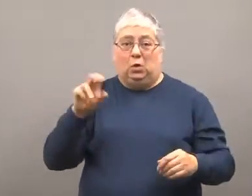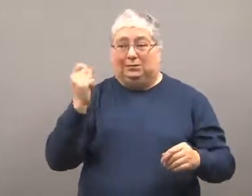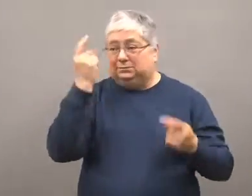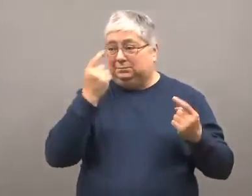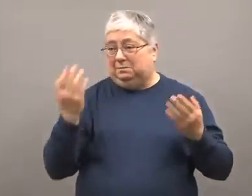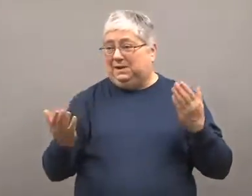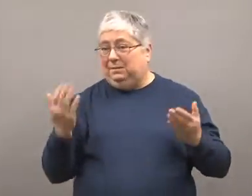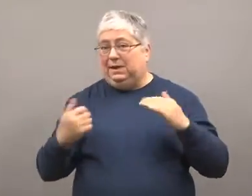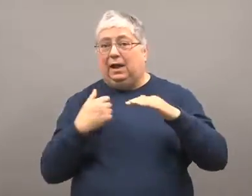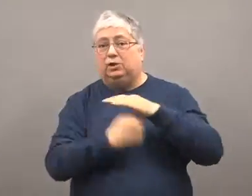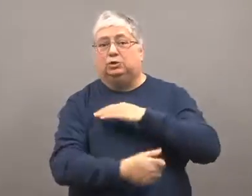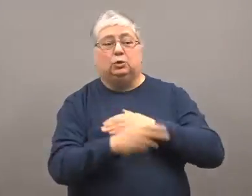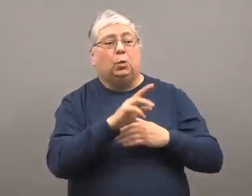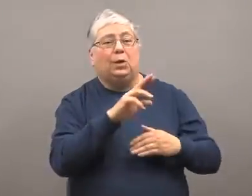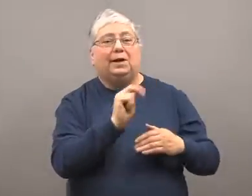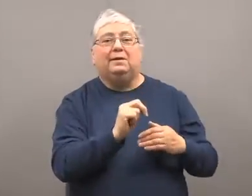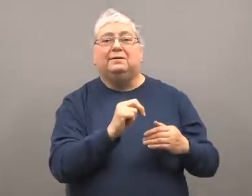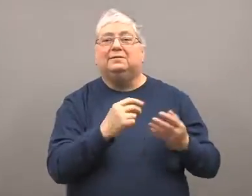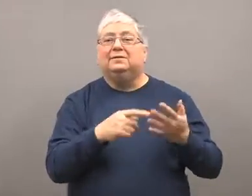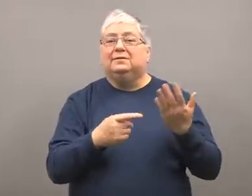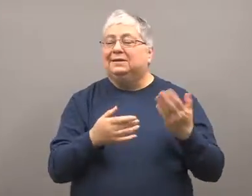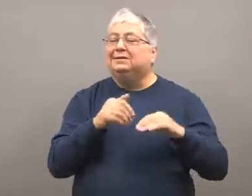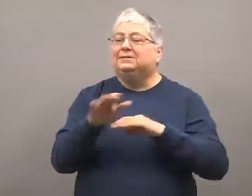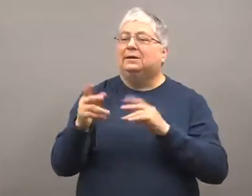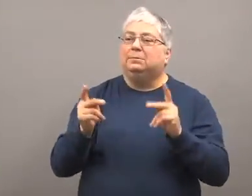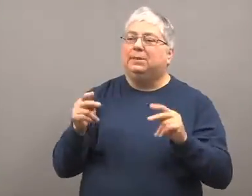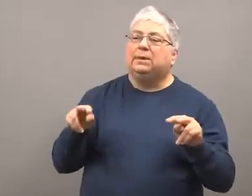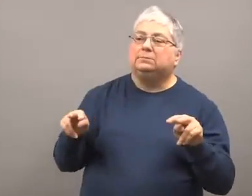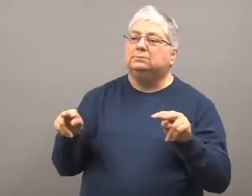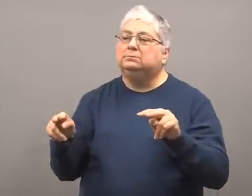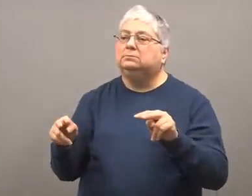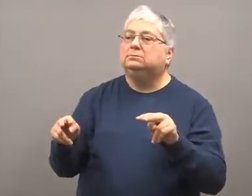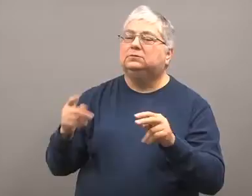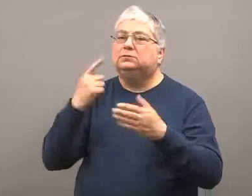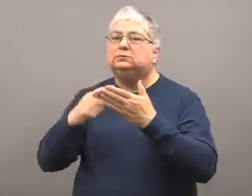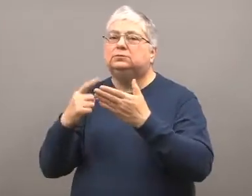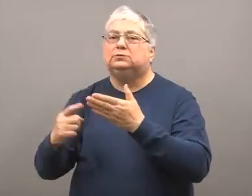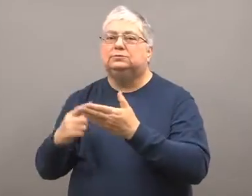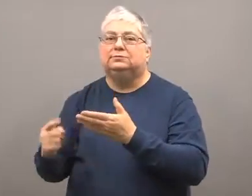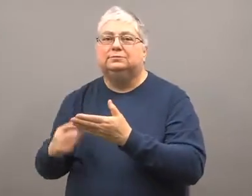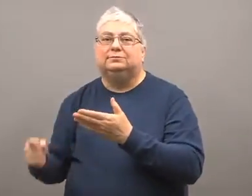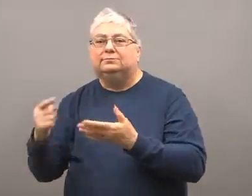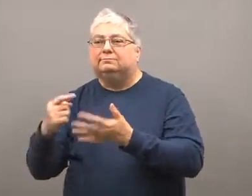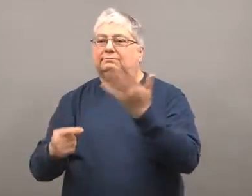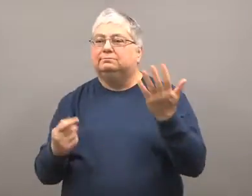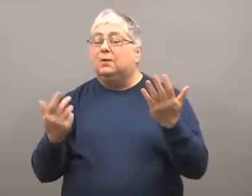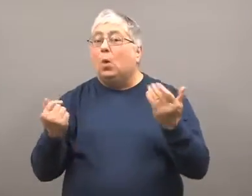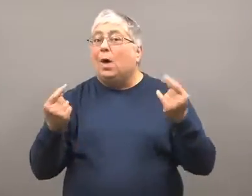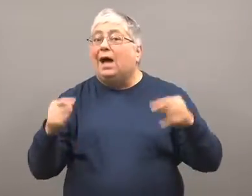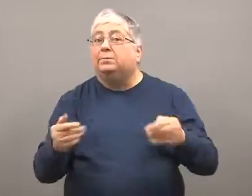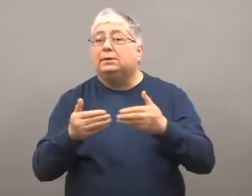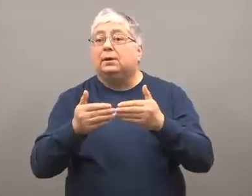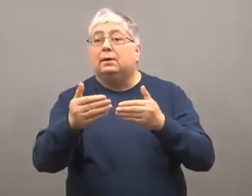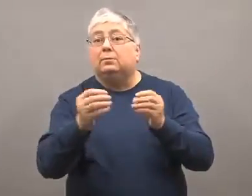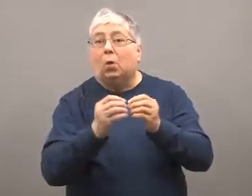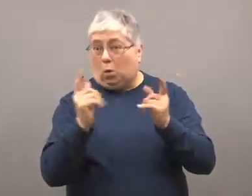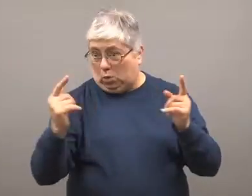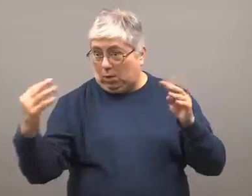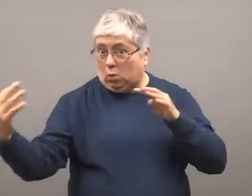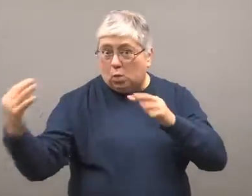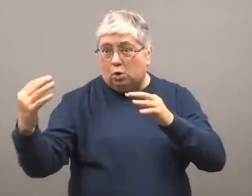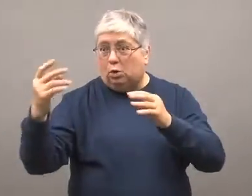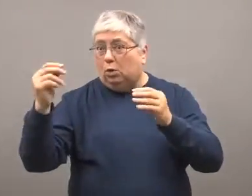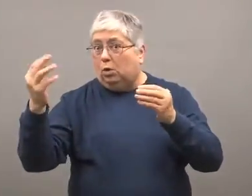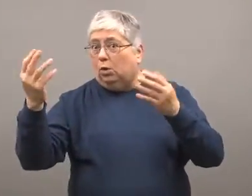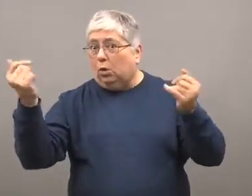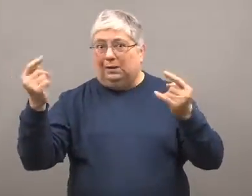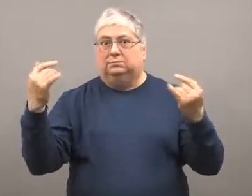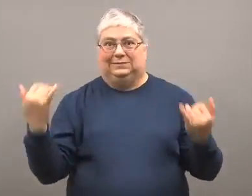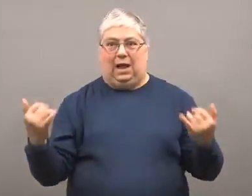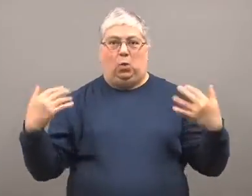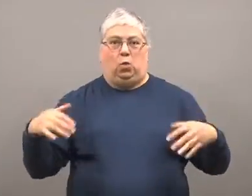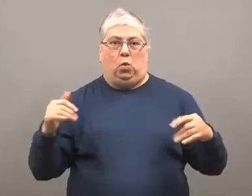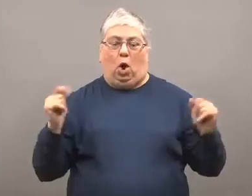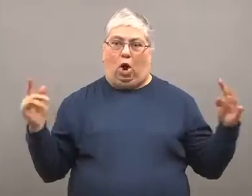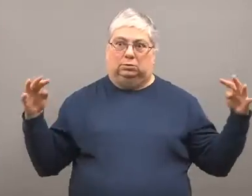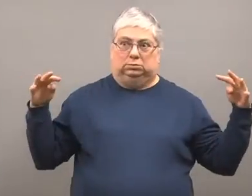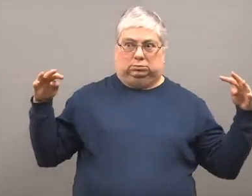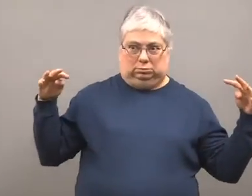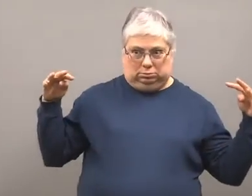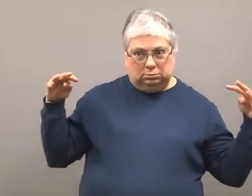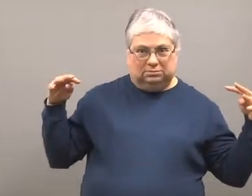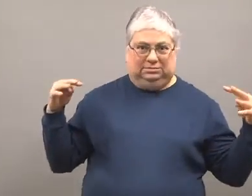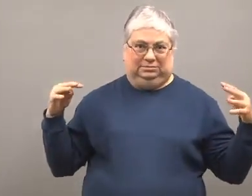The U.S. may send monitors under the U.N. to observe the situation.